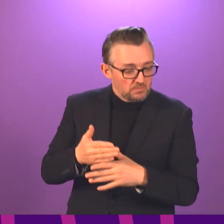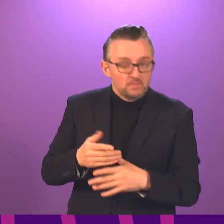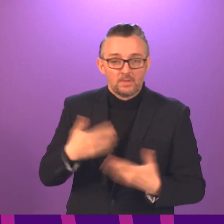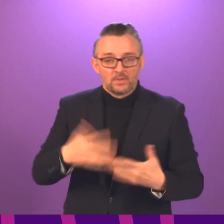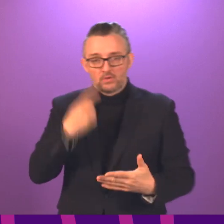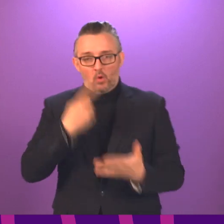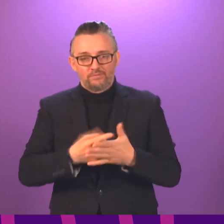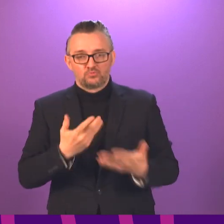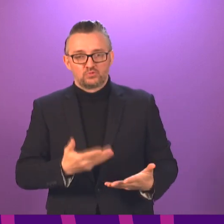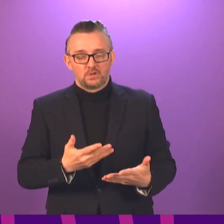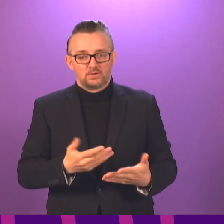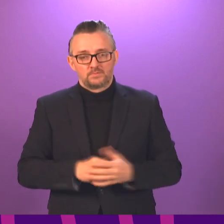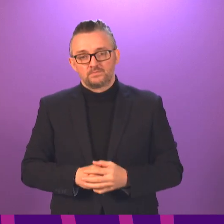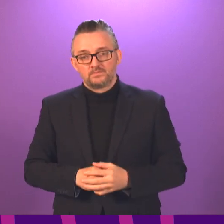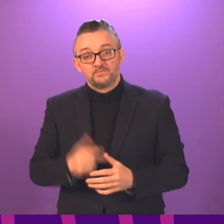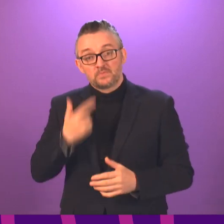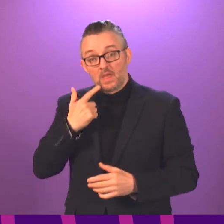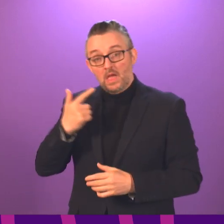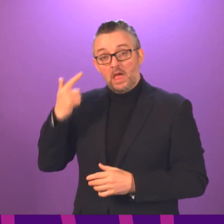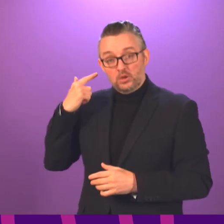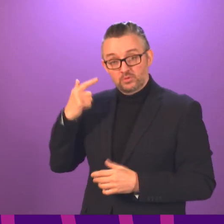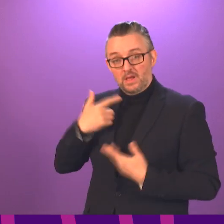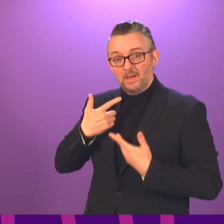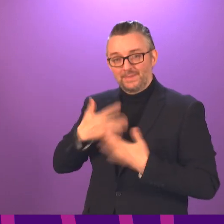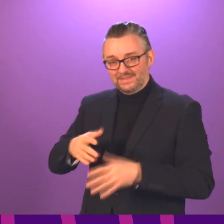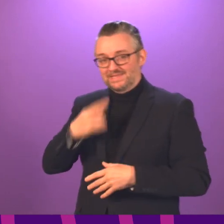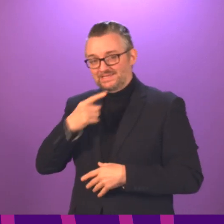I said last week, I think, that I would confirm next week the other changes that we hope to